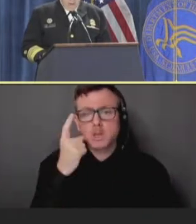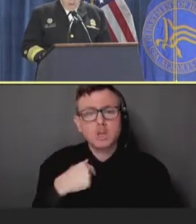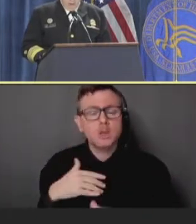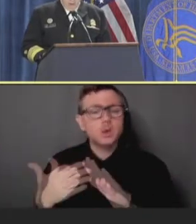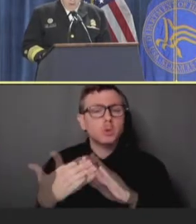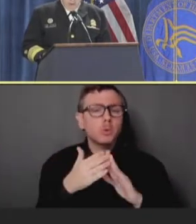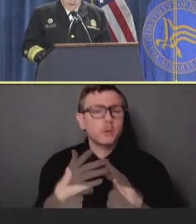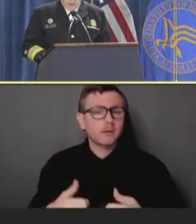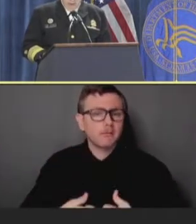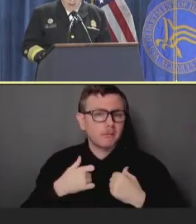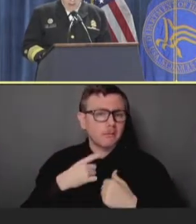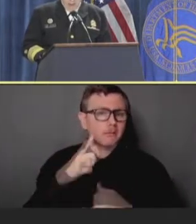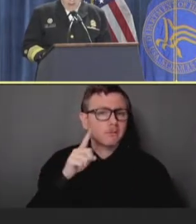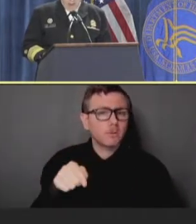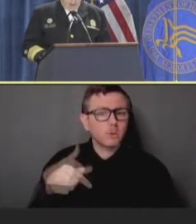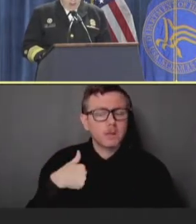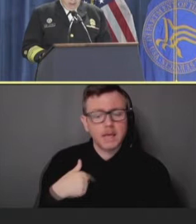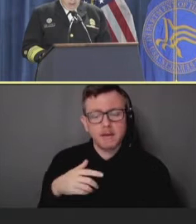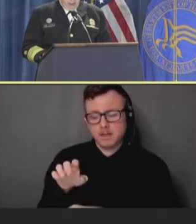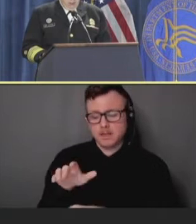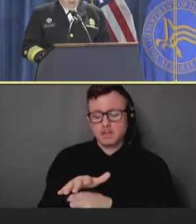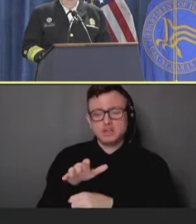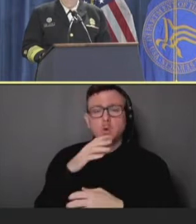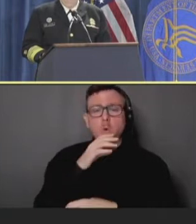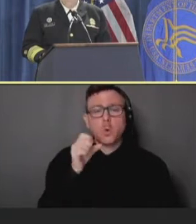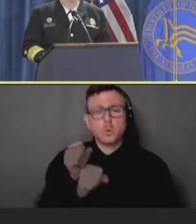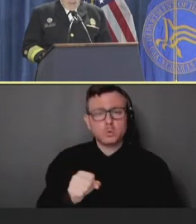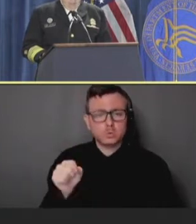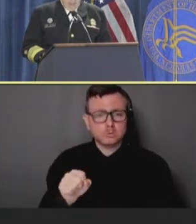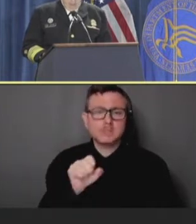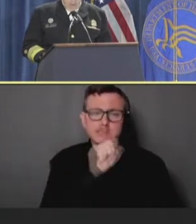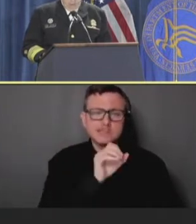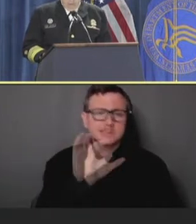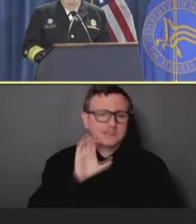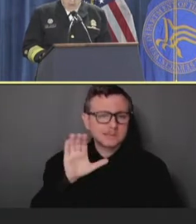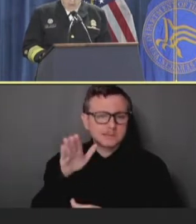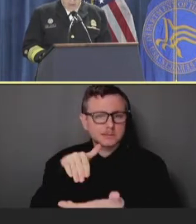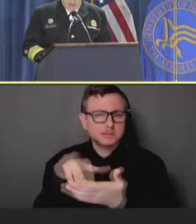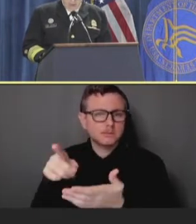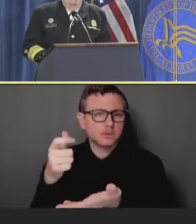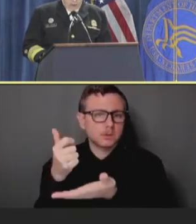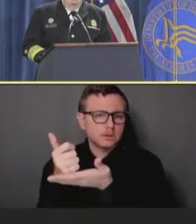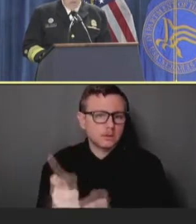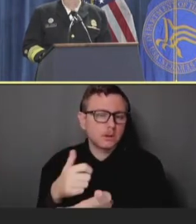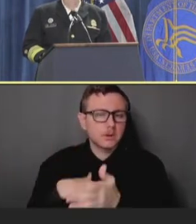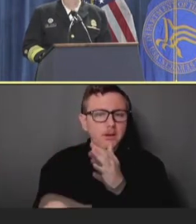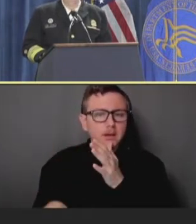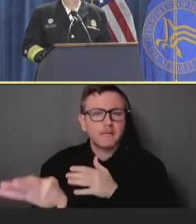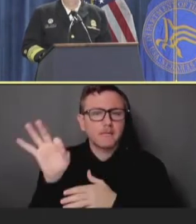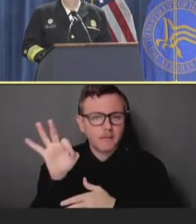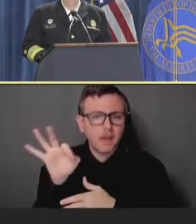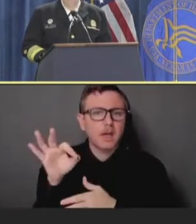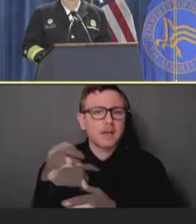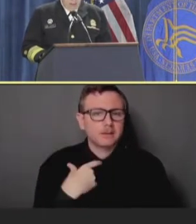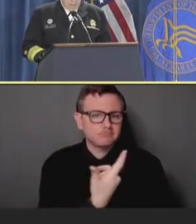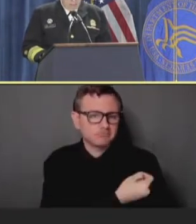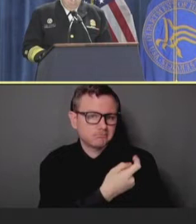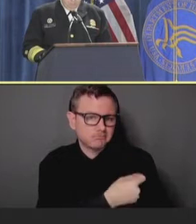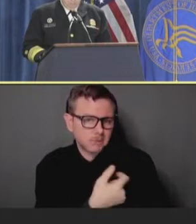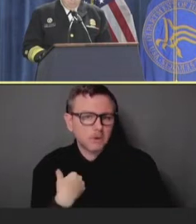through their existing eldercare locator and will connect people who face barriers leaving their homes to local services that can help them.